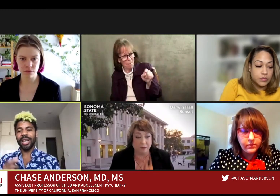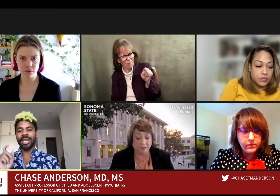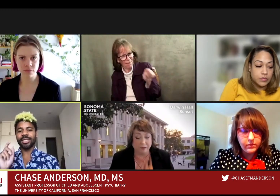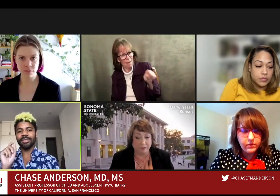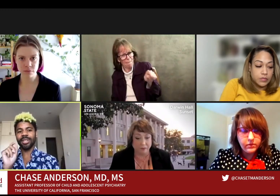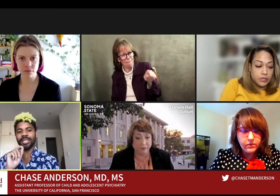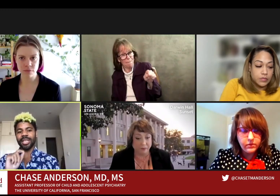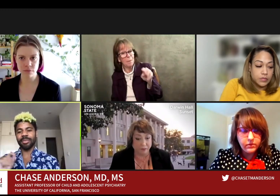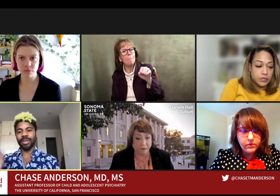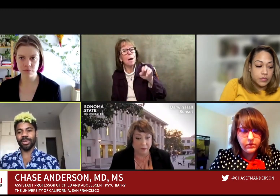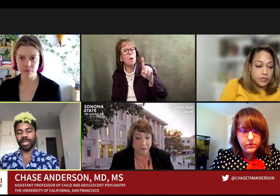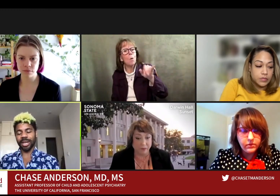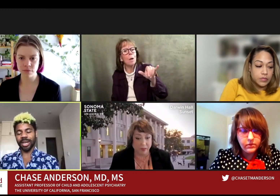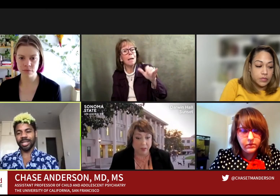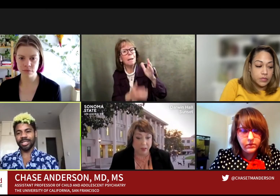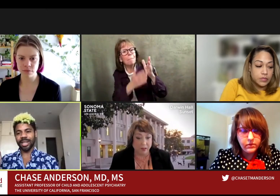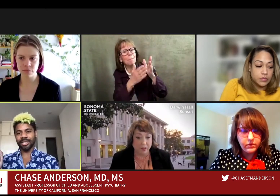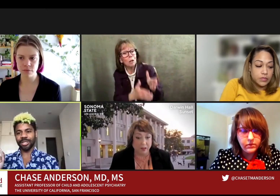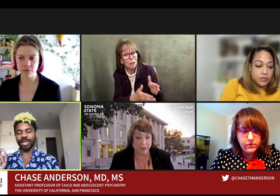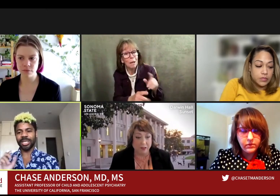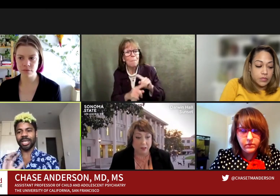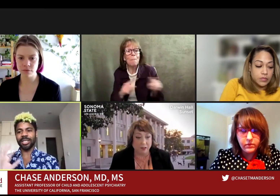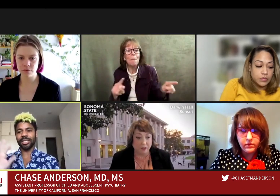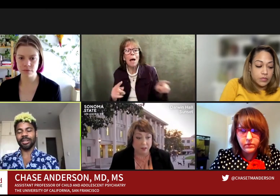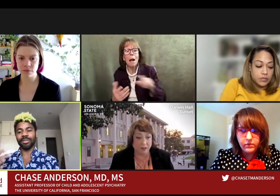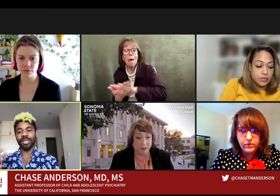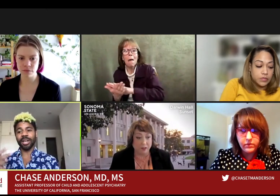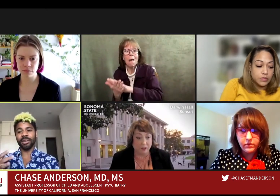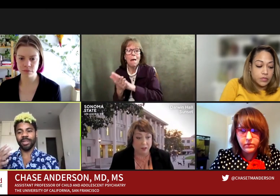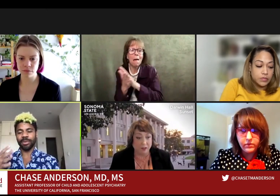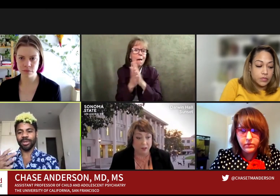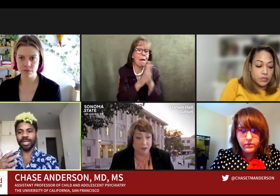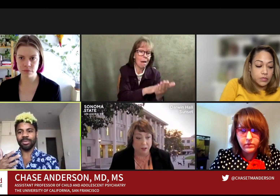And so then, saying minoritized actually takes the onus off of that person,